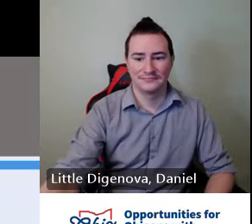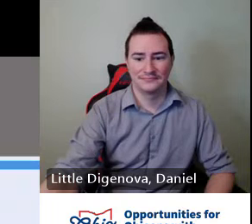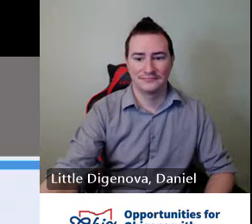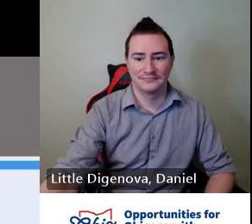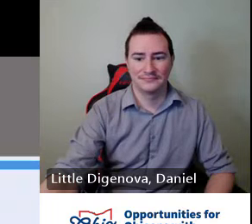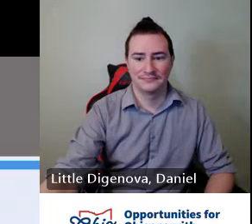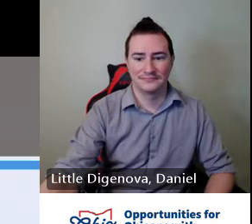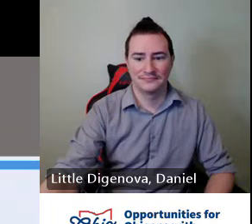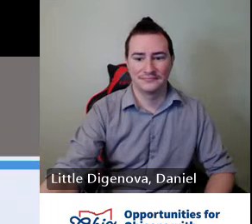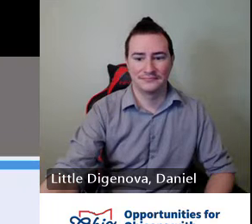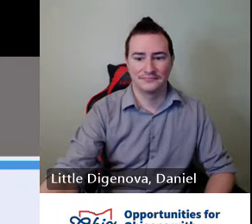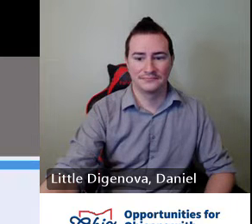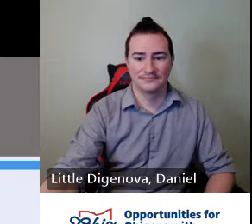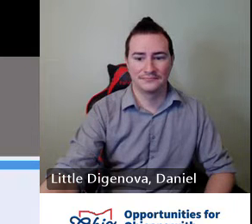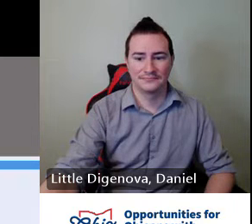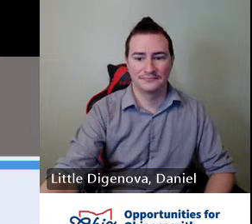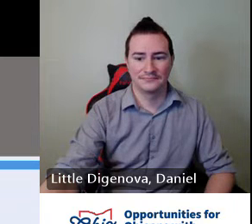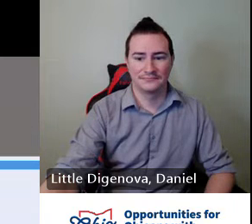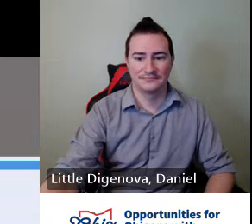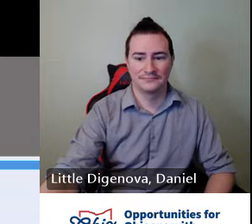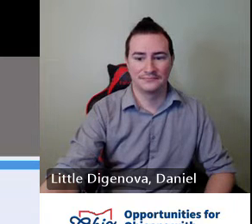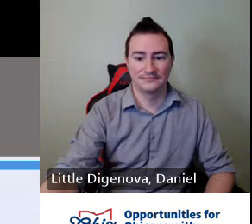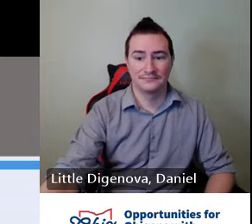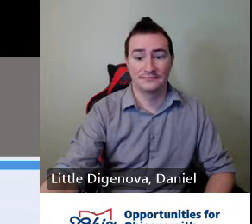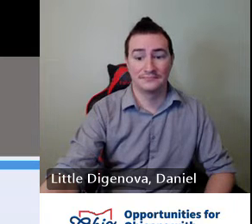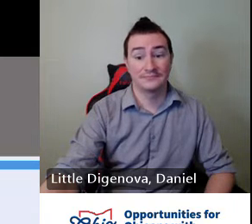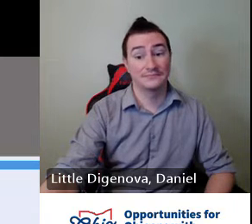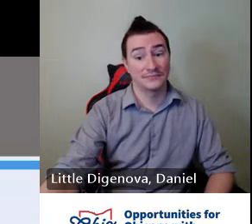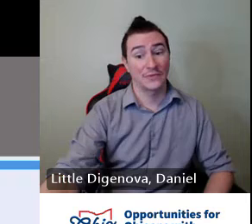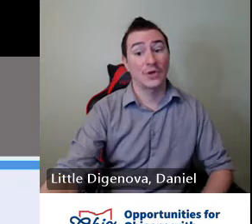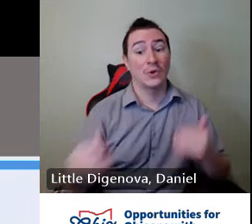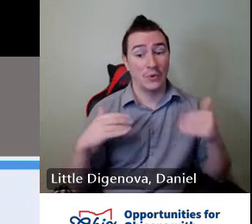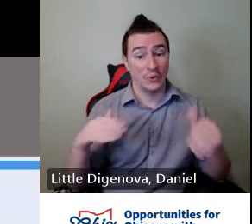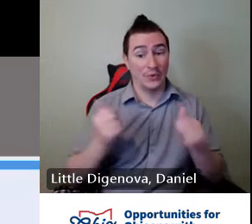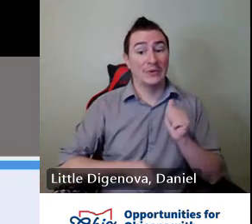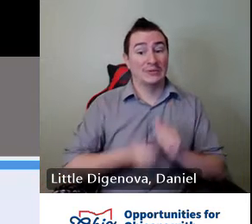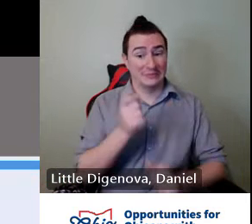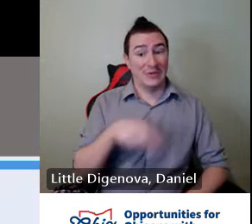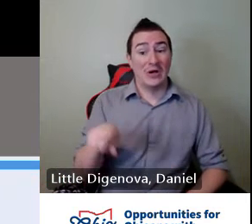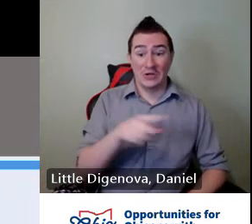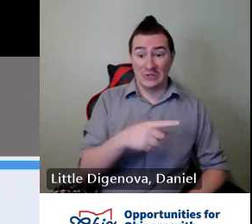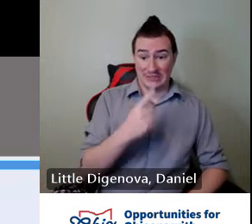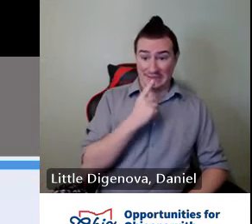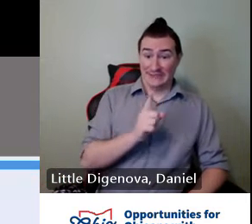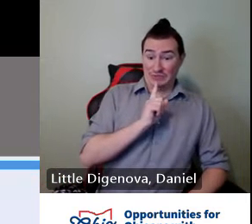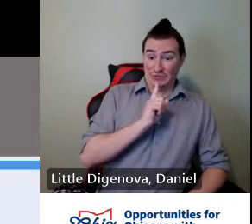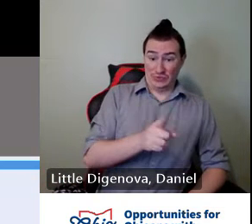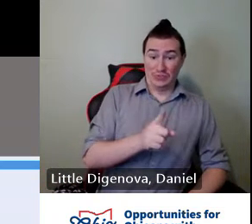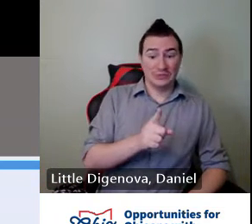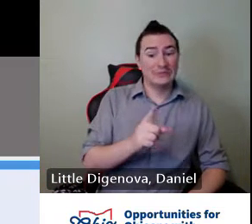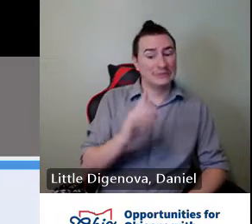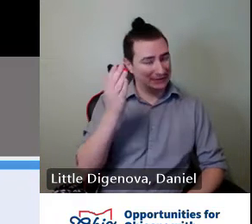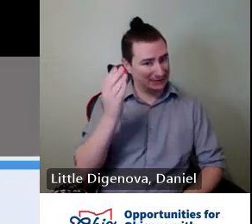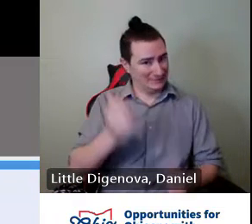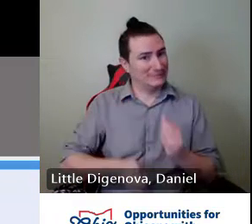I would say it's almost unanimous for “True,” so it looks like the majority of audience thought it was “True” and the correct answer is “True.”